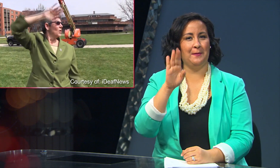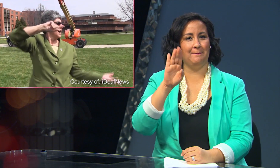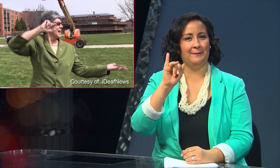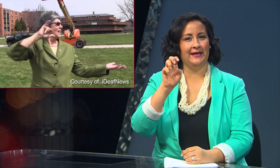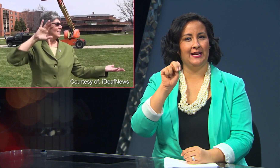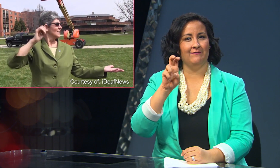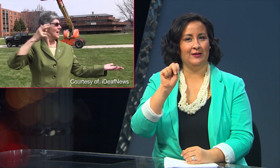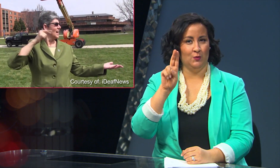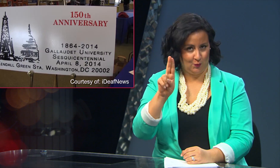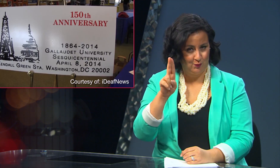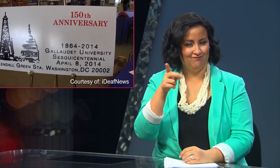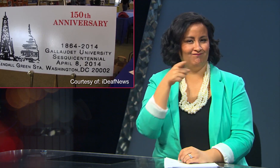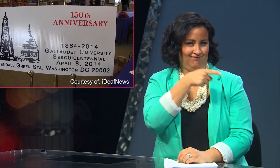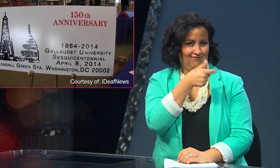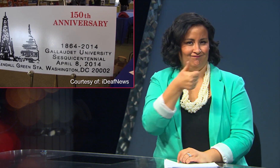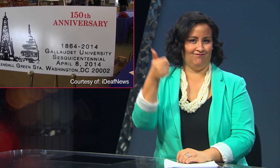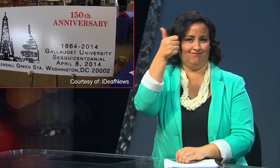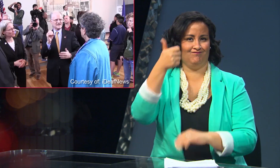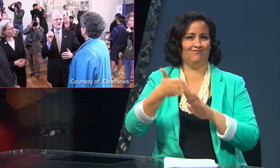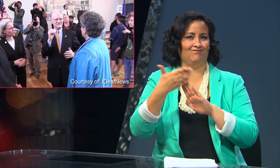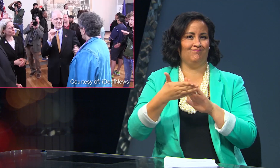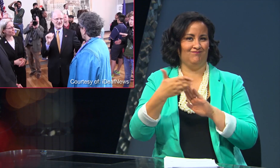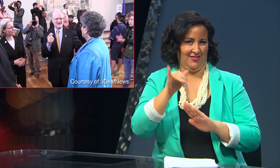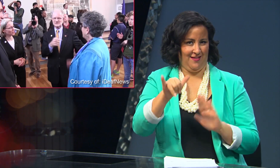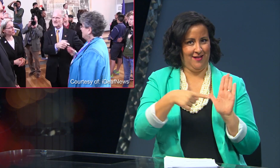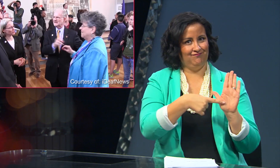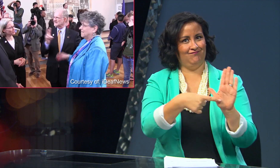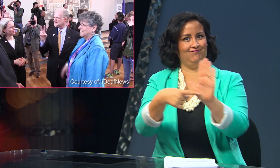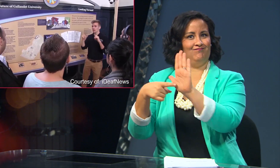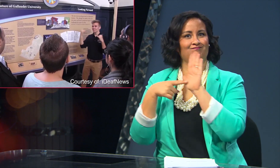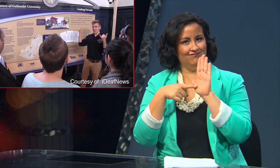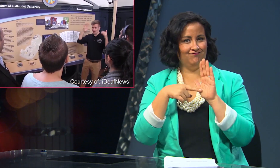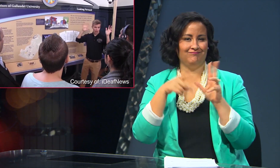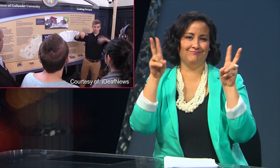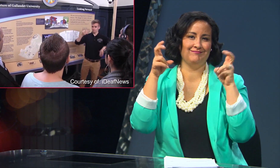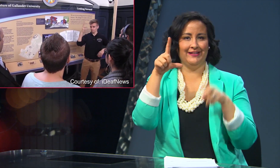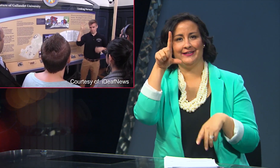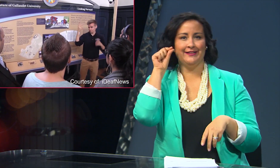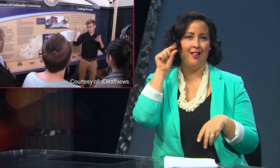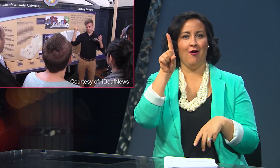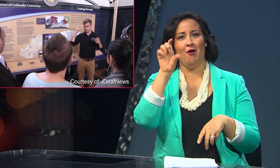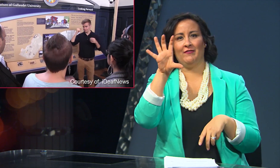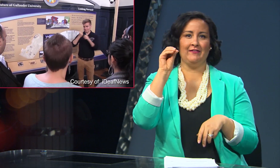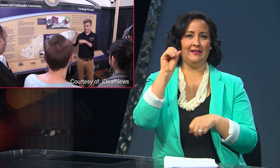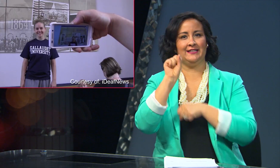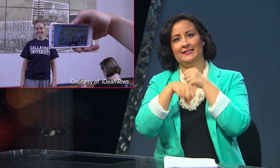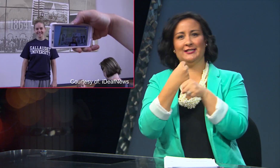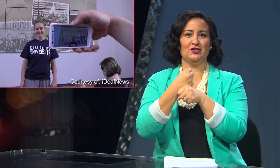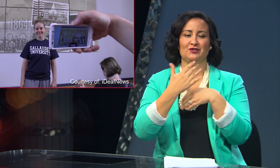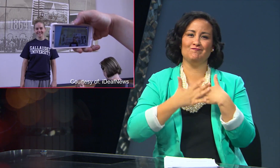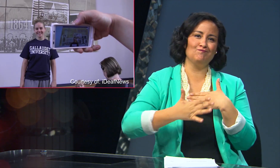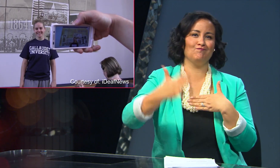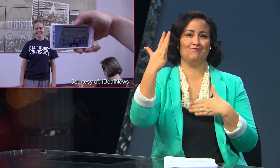MJ BIENVENU IS THE CHAIRPERSON FOR THE NEW EXHIBIT CALLED GALLAUDET 150 YEARS AND BEYOND.